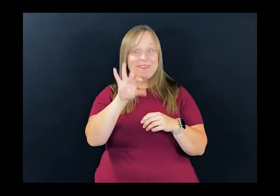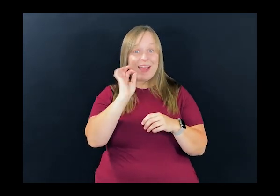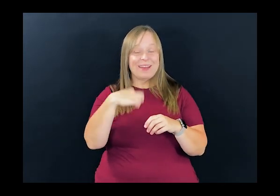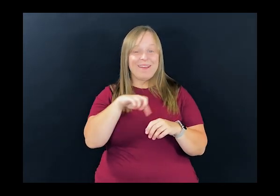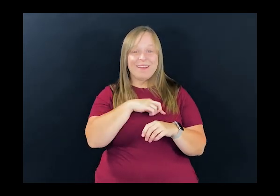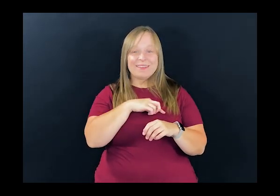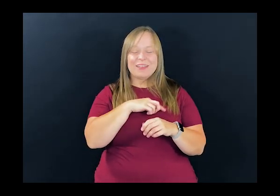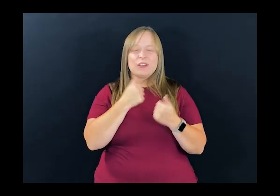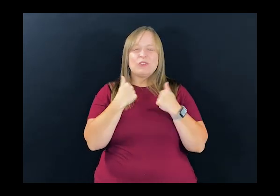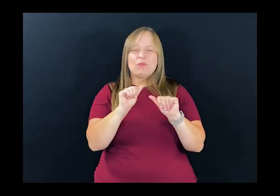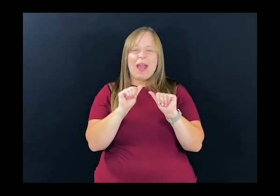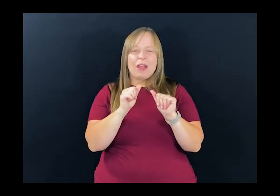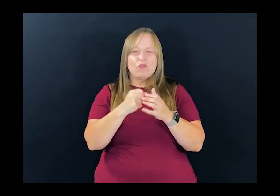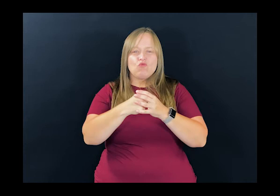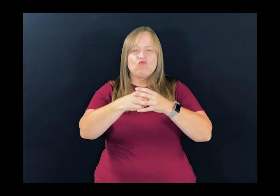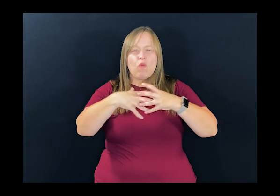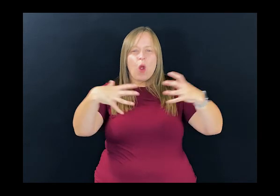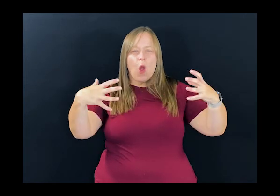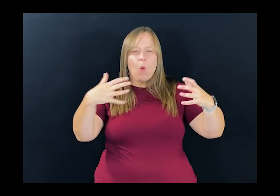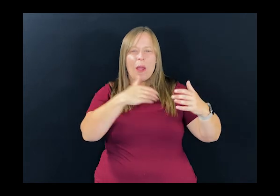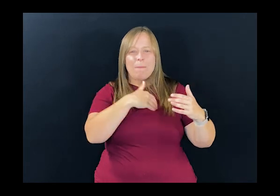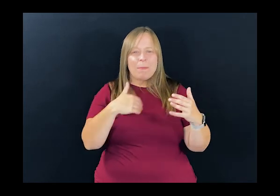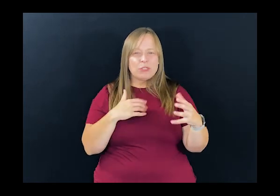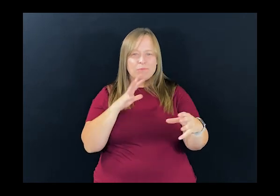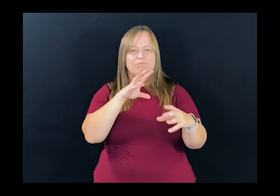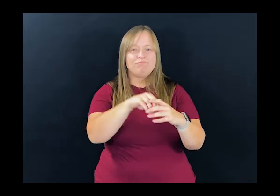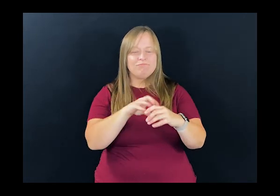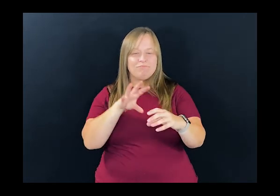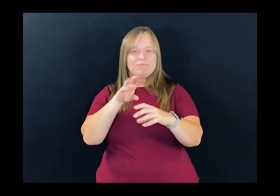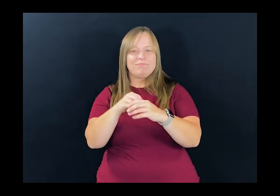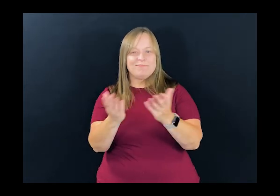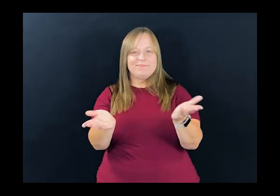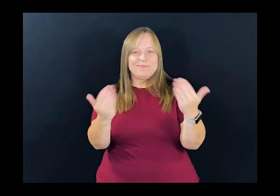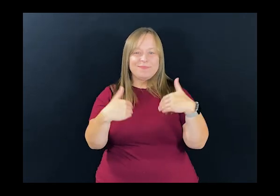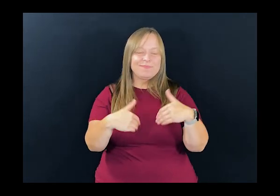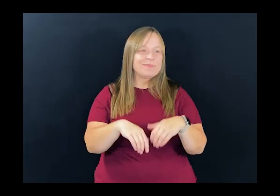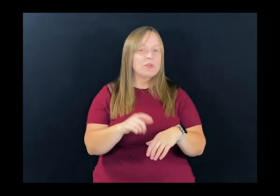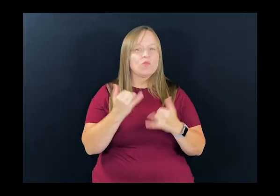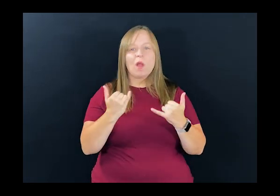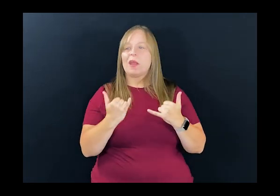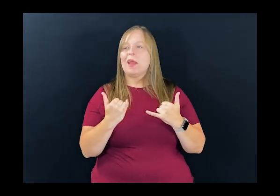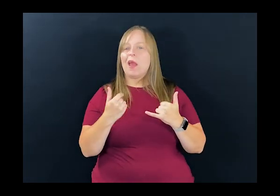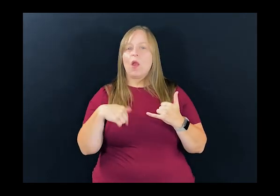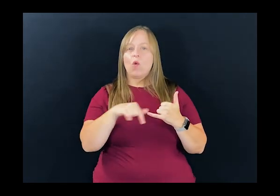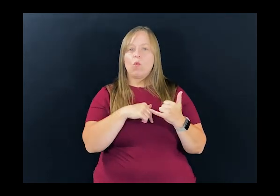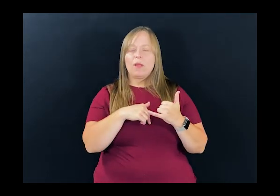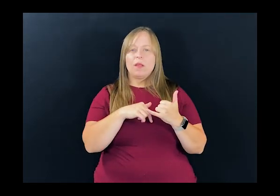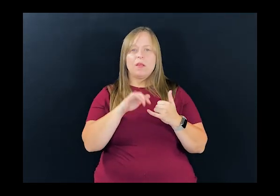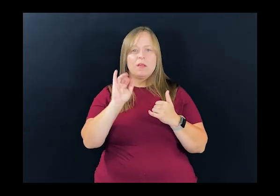I would just really try to still grow our membership. And so right now, we're, we got incorporated